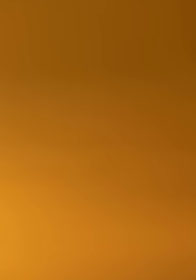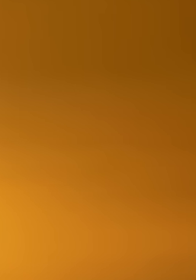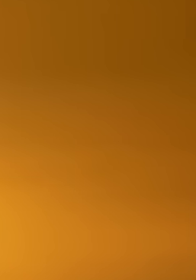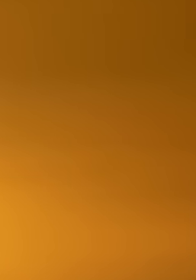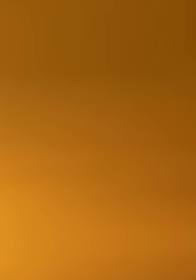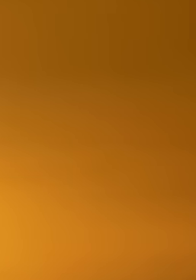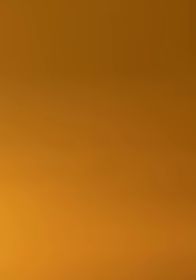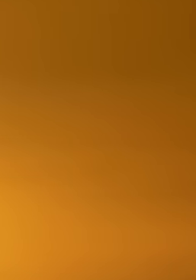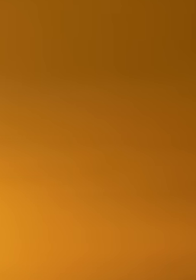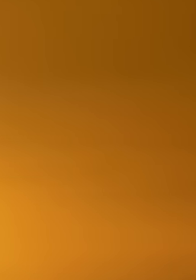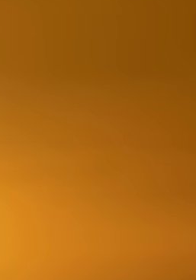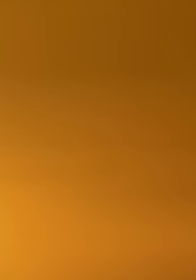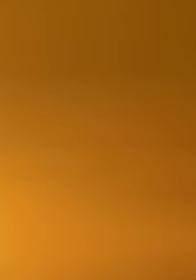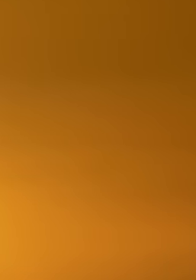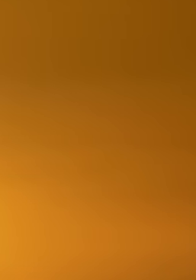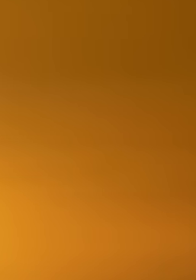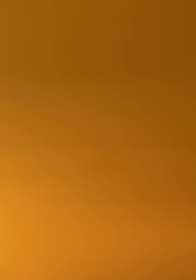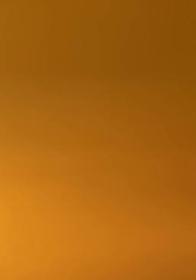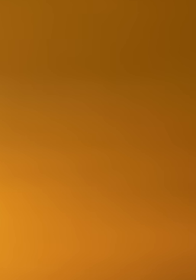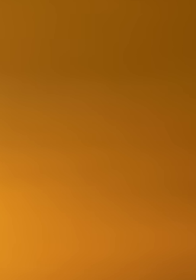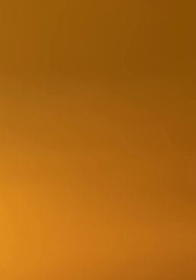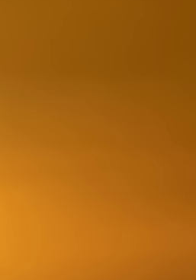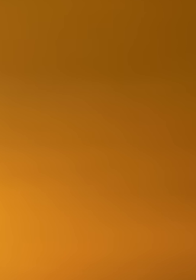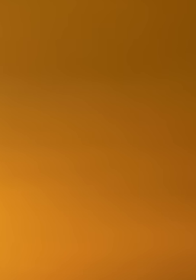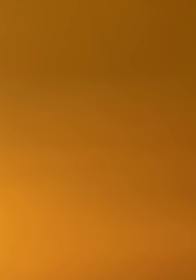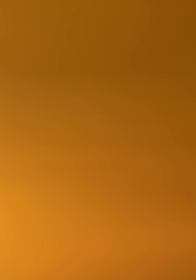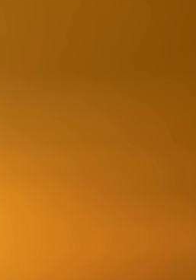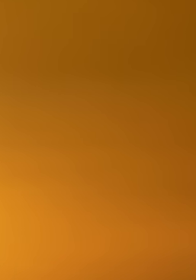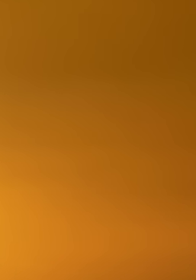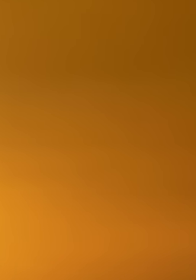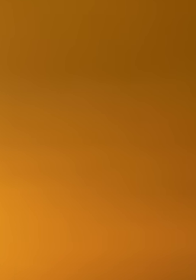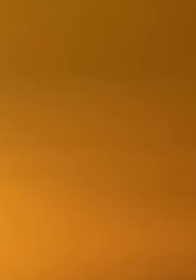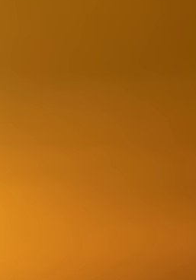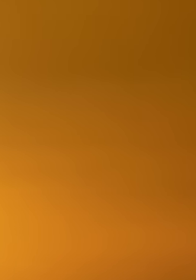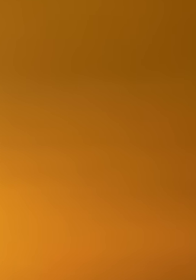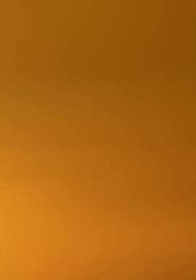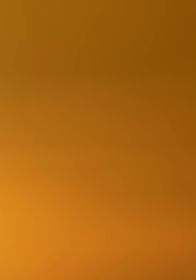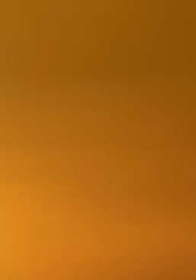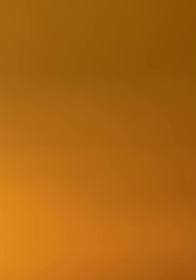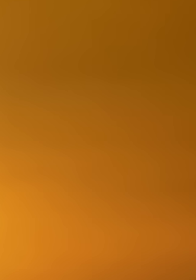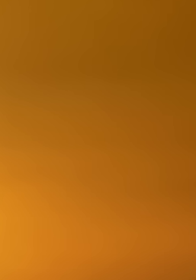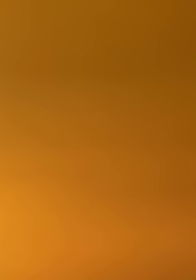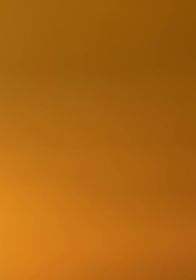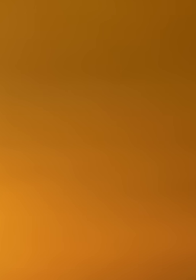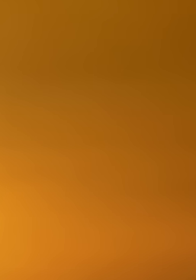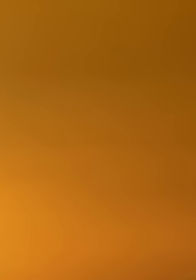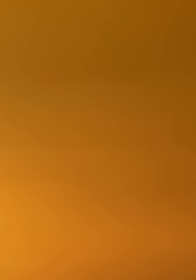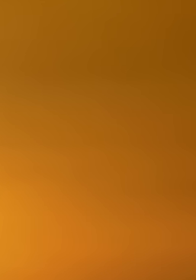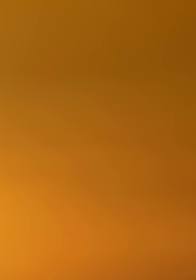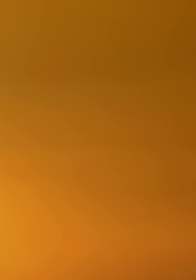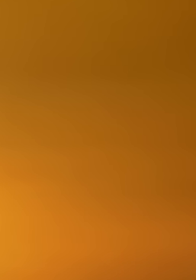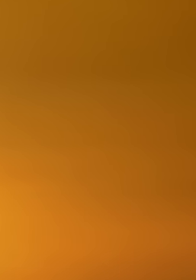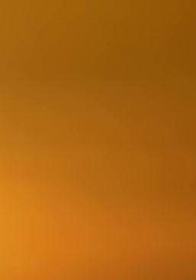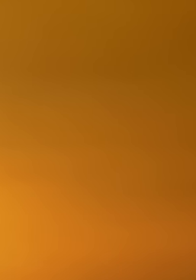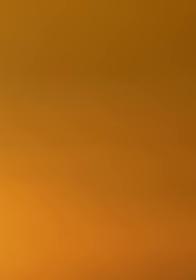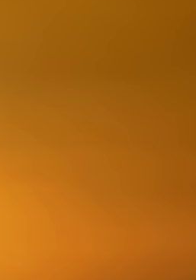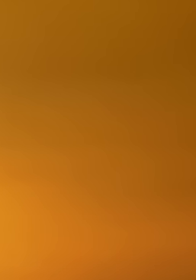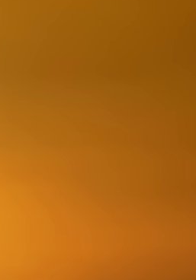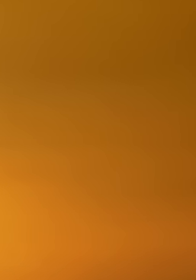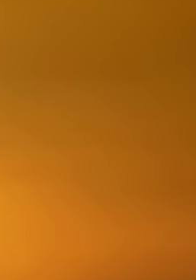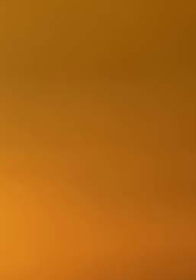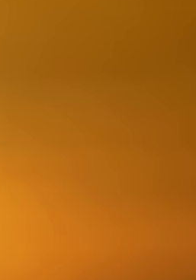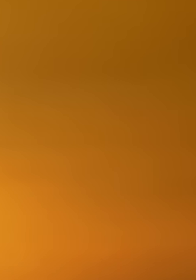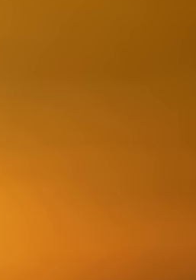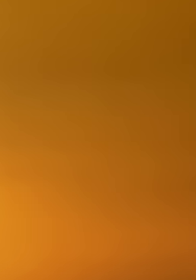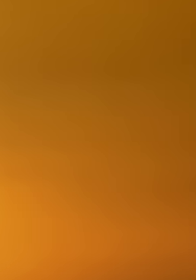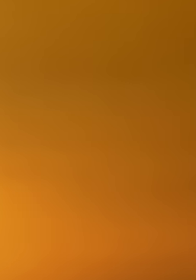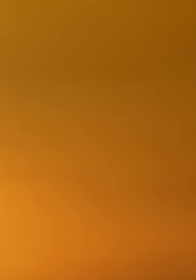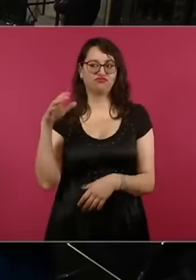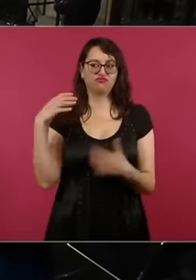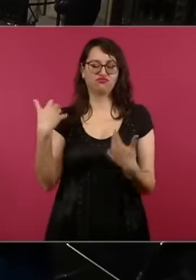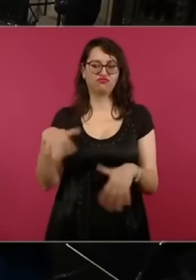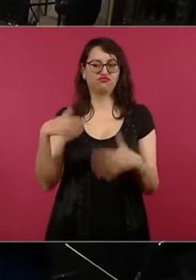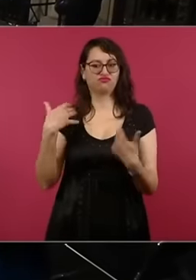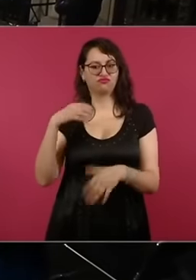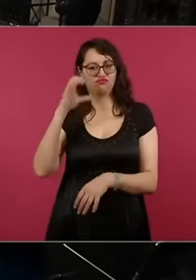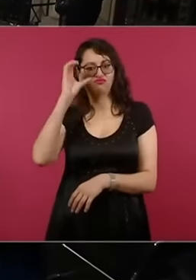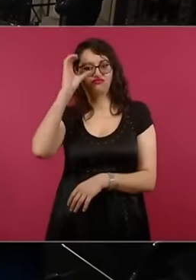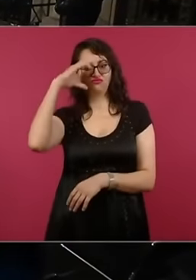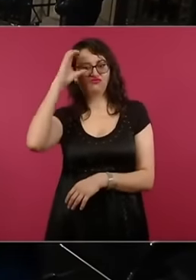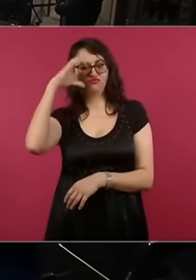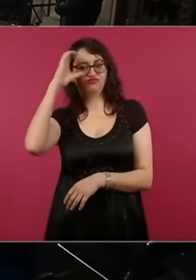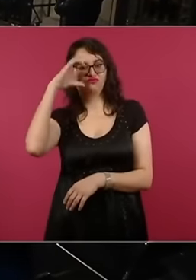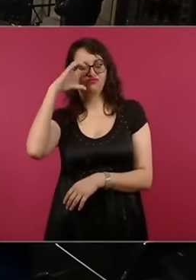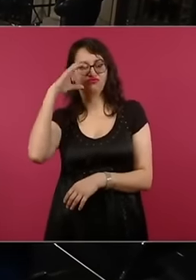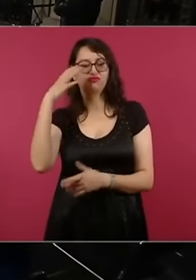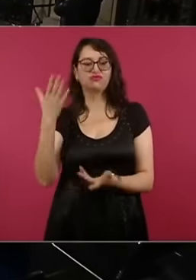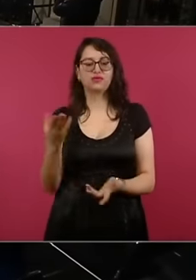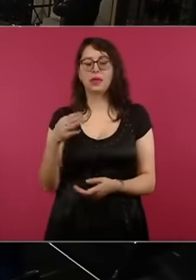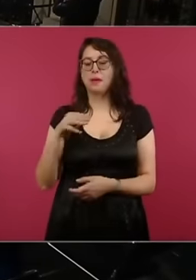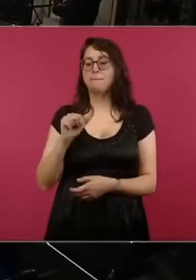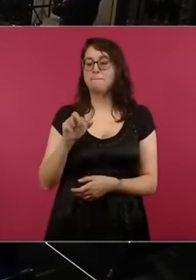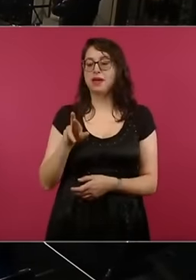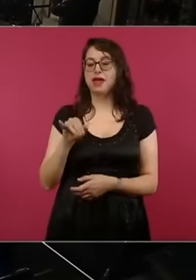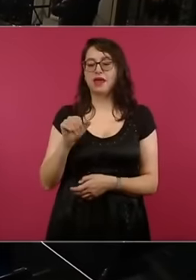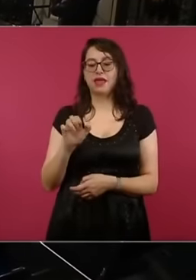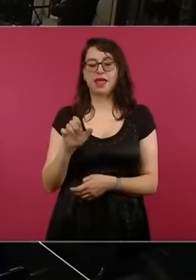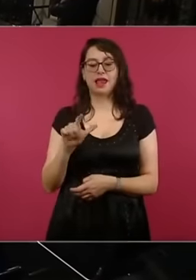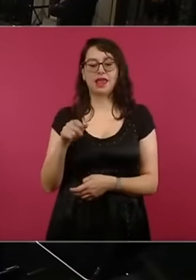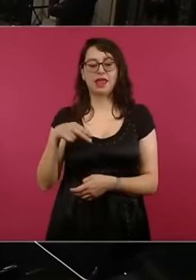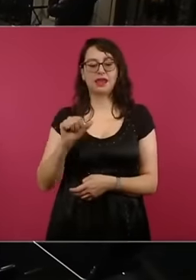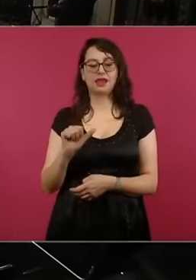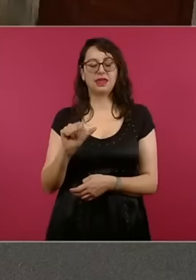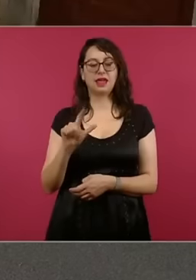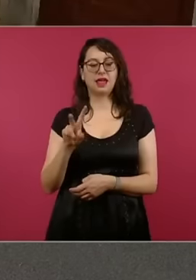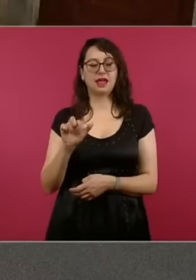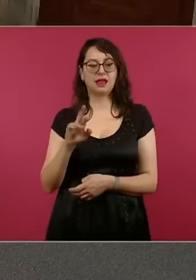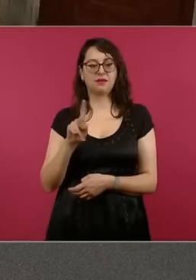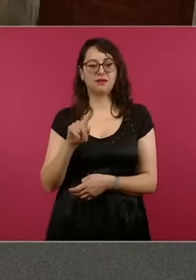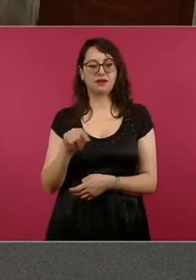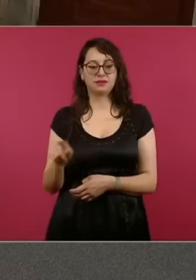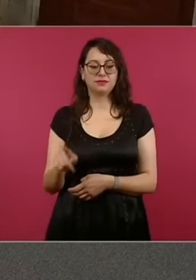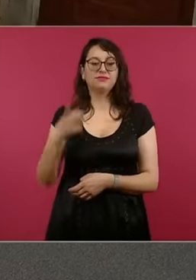that we are going to have the support of scientists from María Elena Álvarez buya who is the director of the